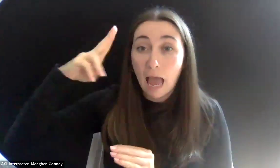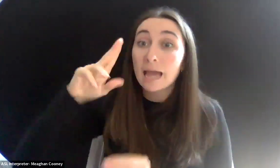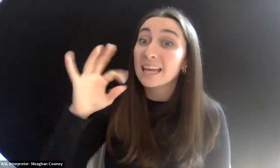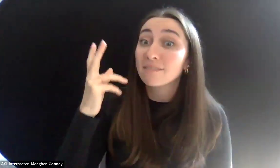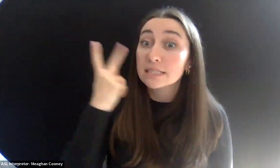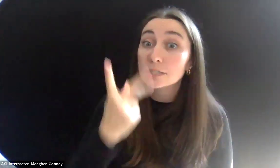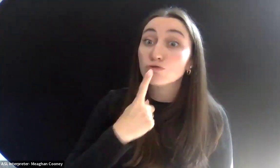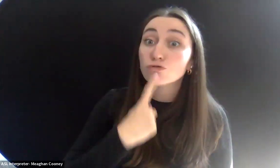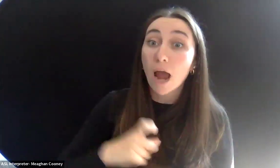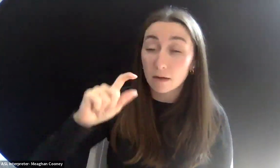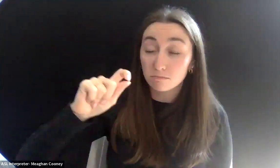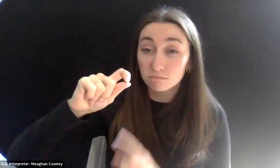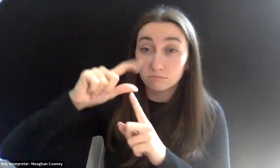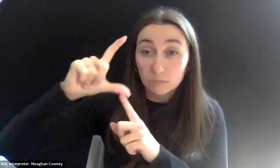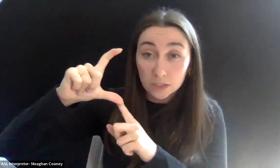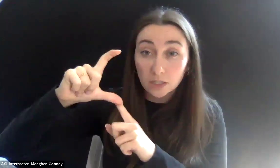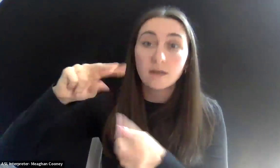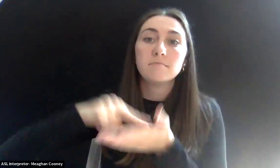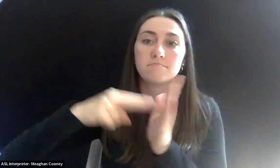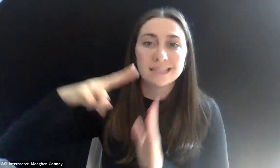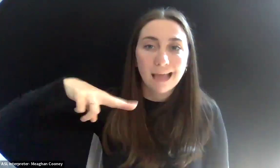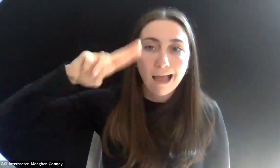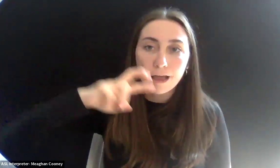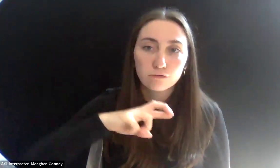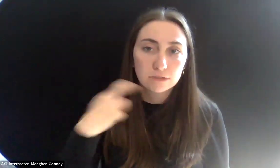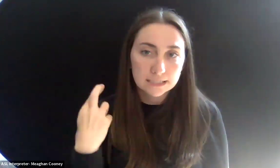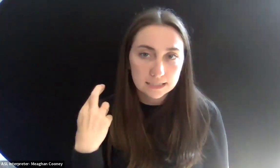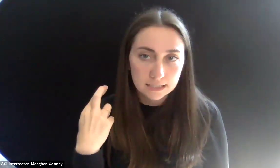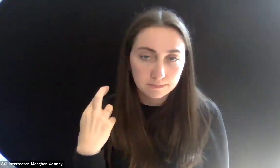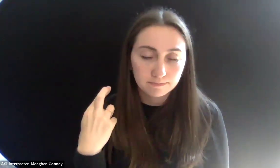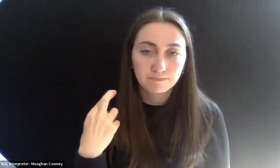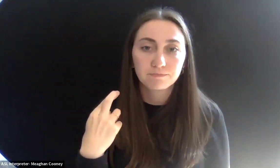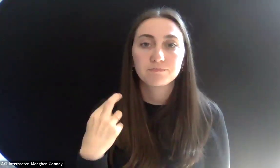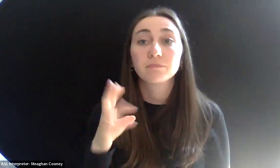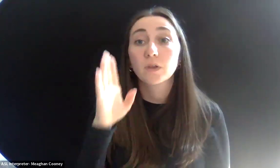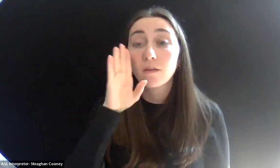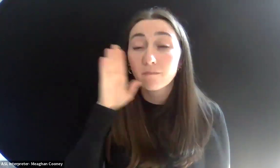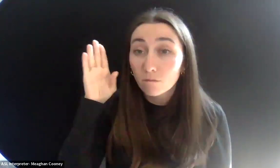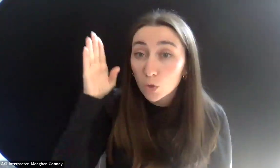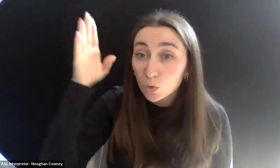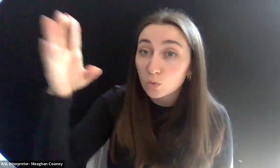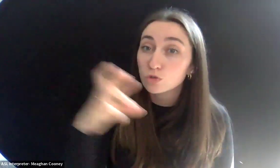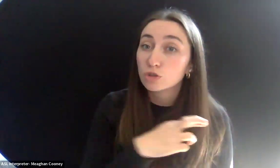So vast majority rated high risk for future risk for a sea level rise.